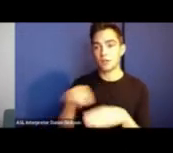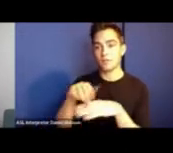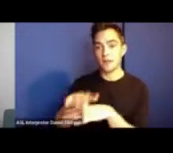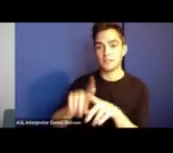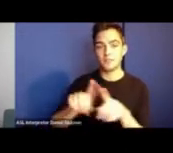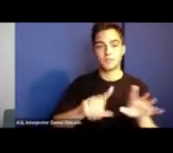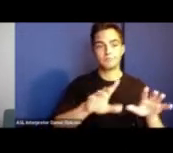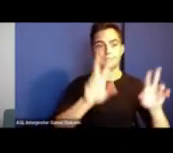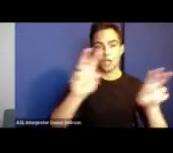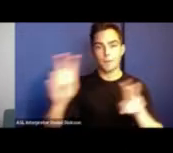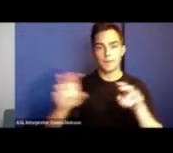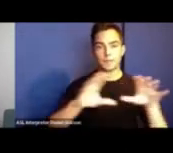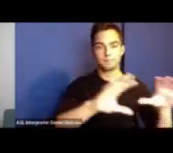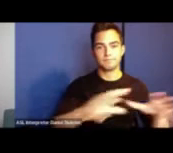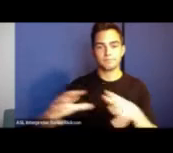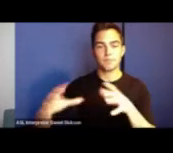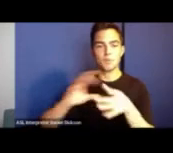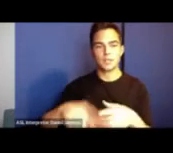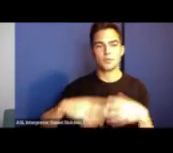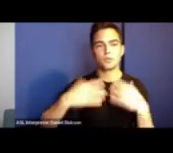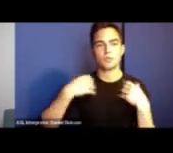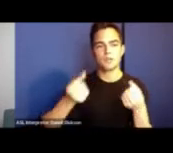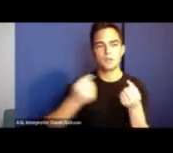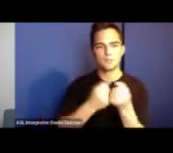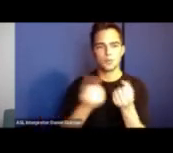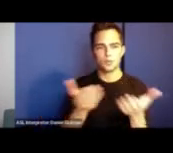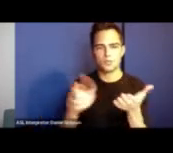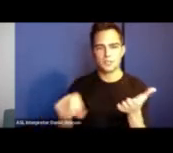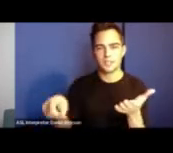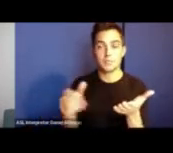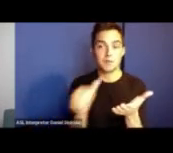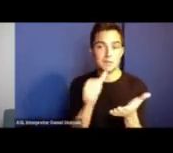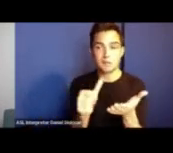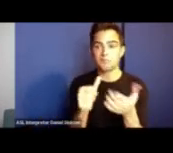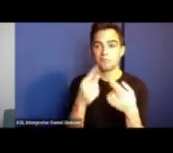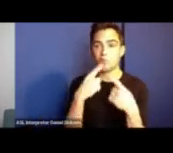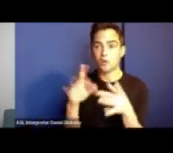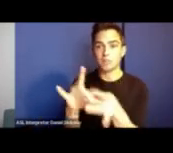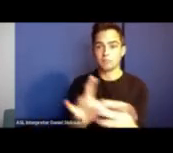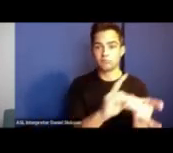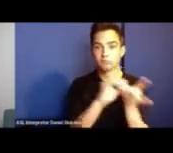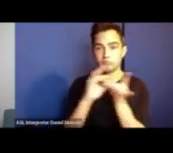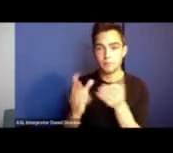topics related to recovery, supports service needs that weren't necessarily working together always. So